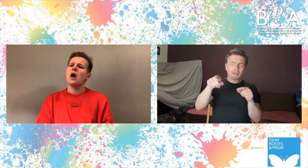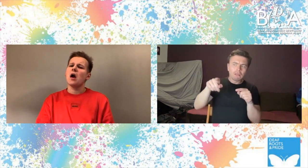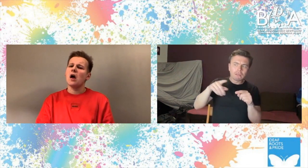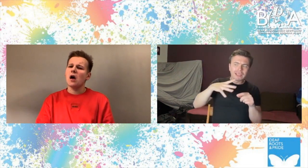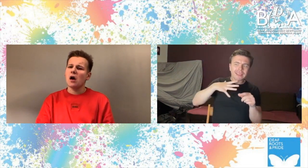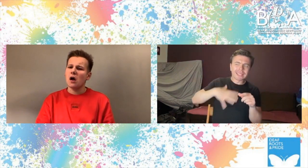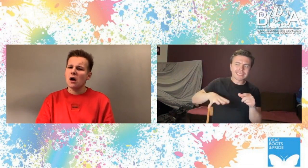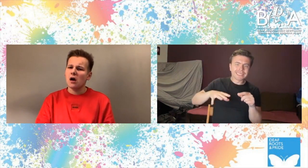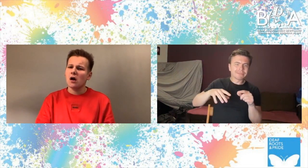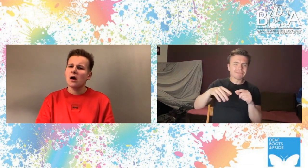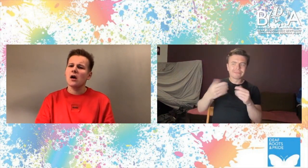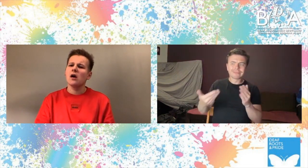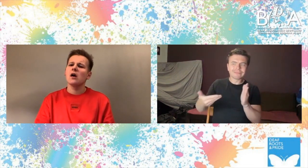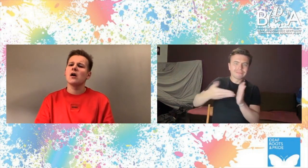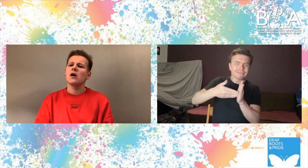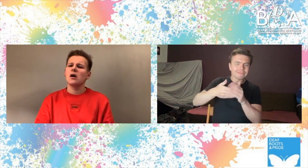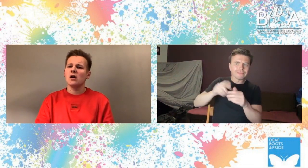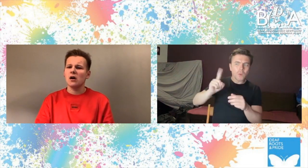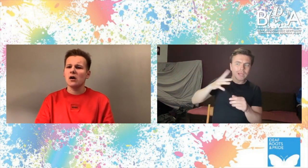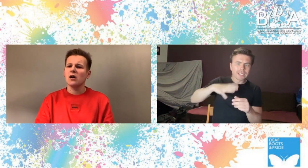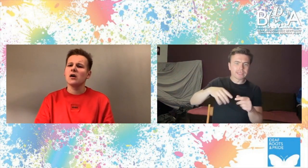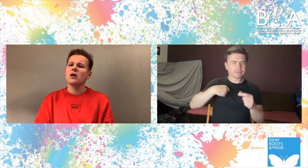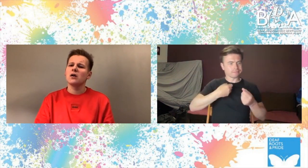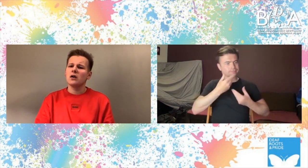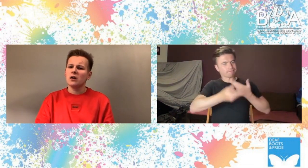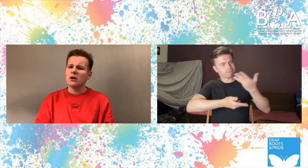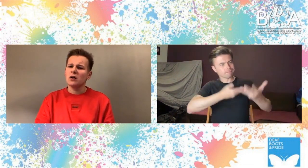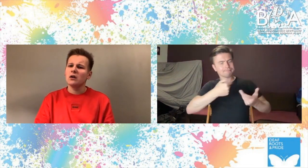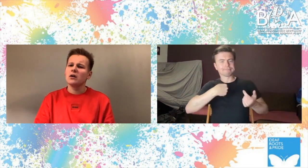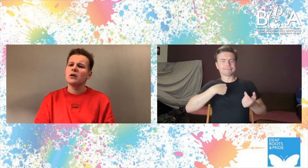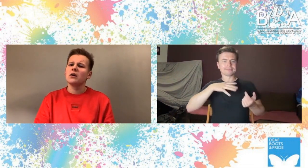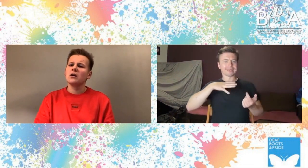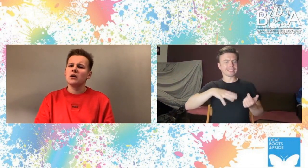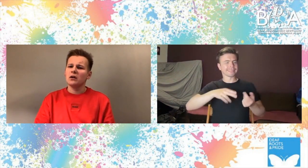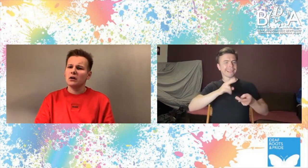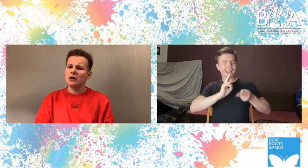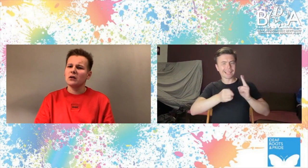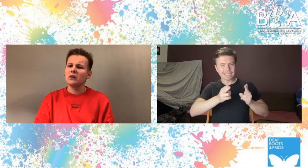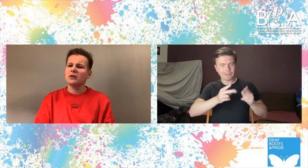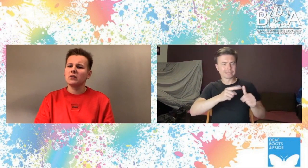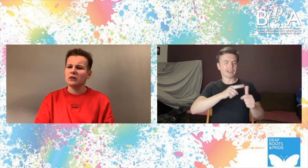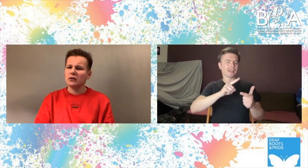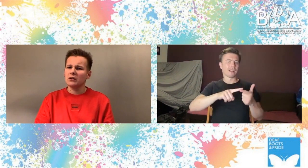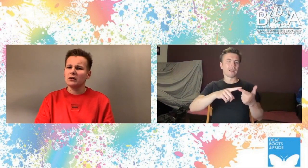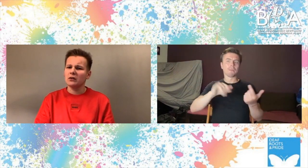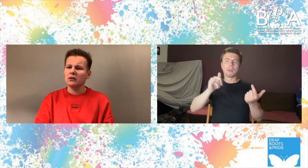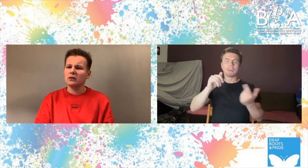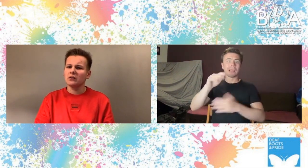and I said I needed interpreters otherwise I would not be able to understand the lectures.